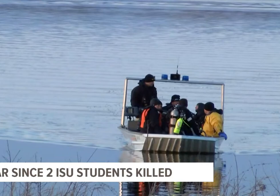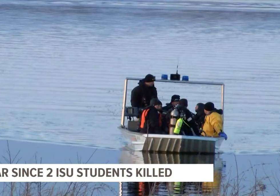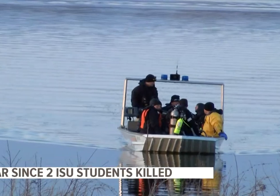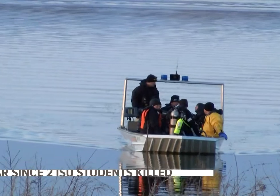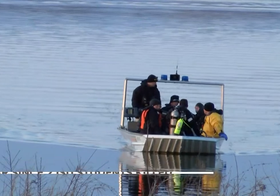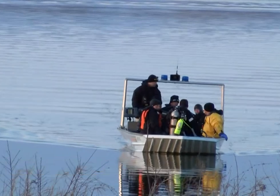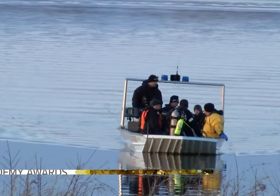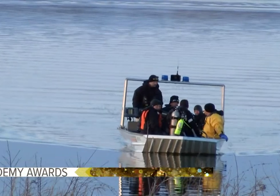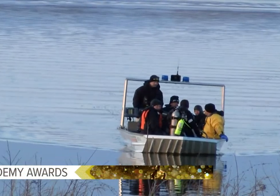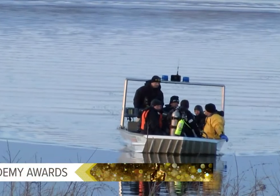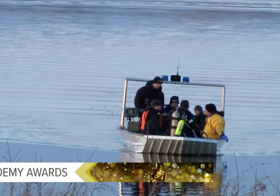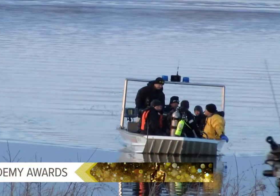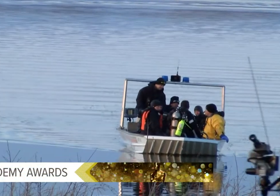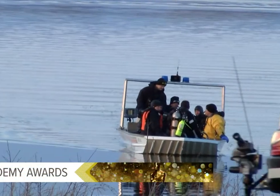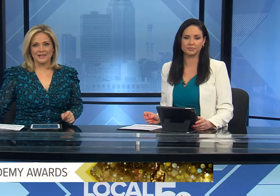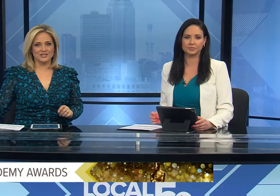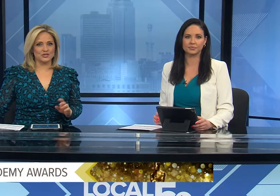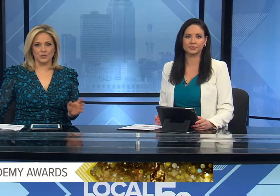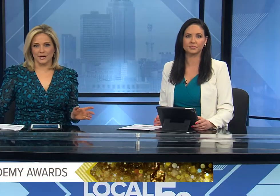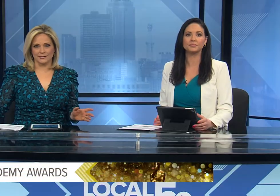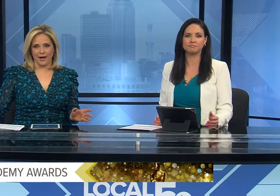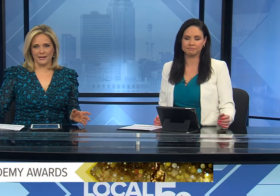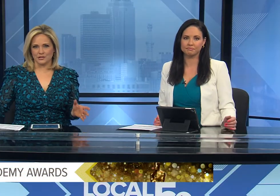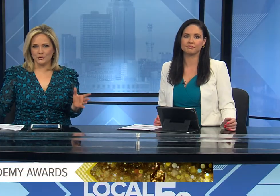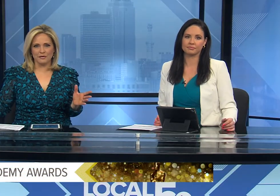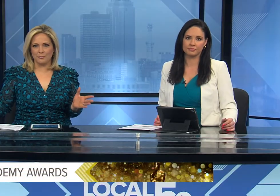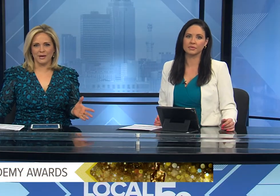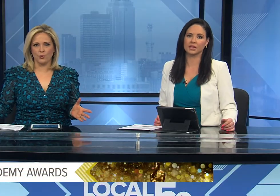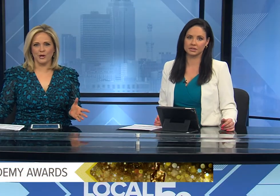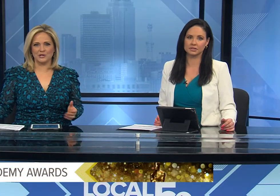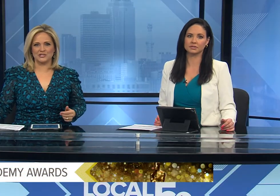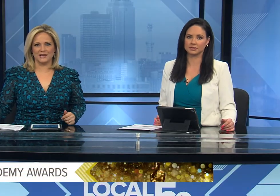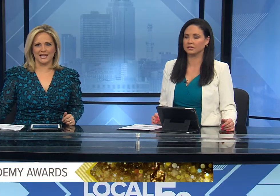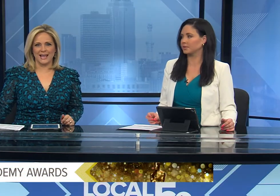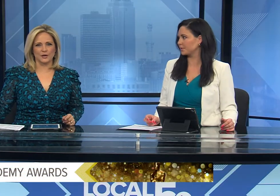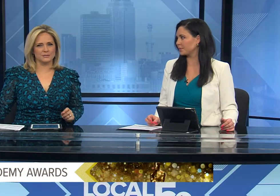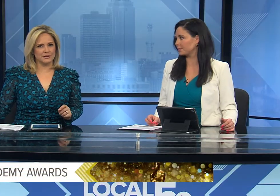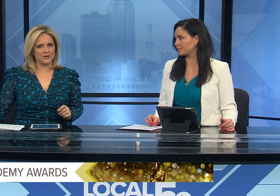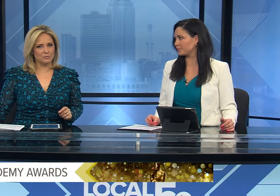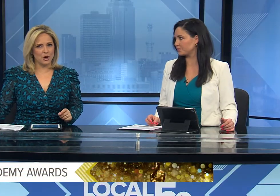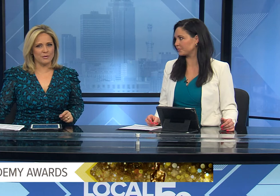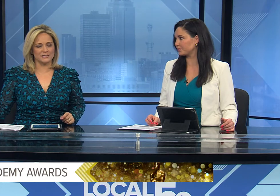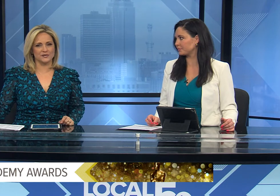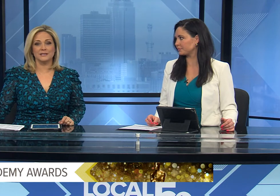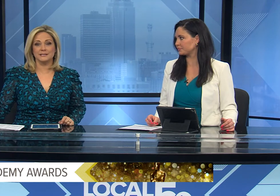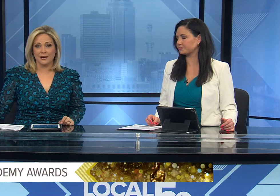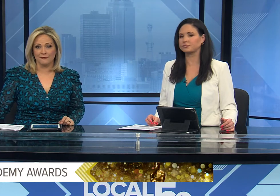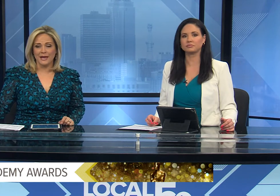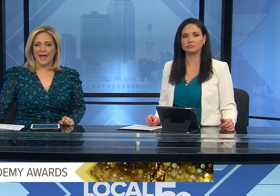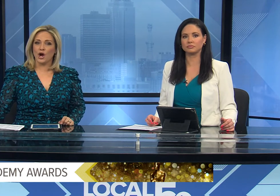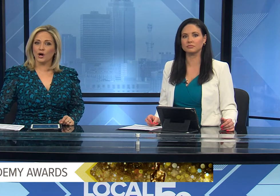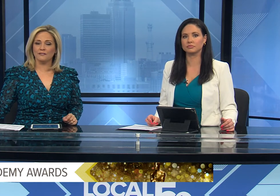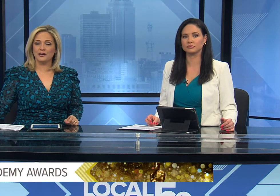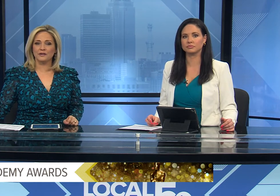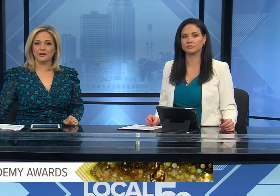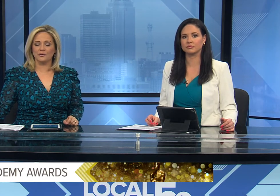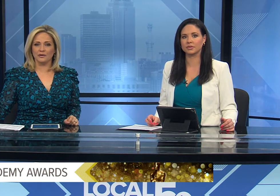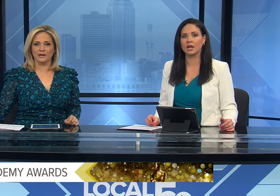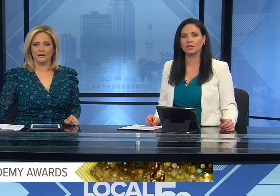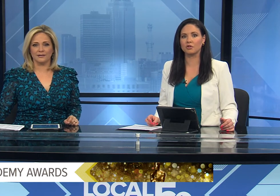Last night's Oscars were a historic night. Two of the big winners standing out as pivotal moments for the deaf and hard of hearing community.